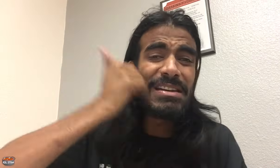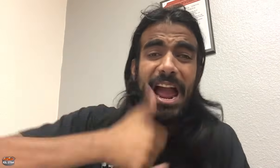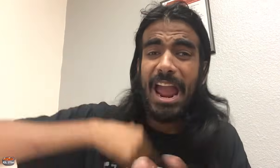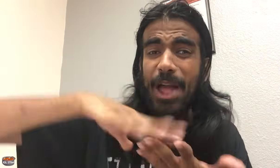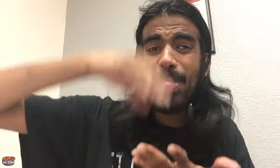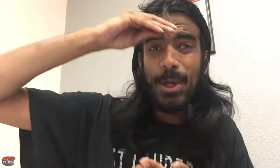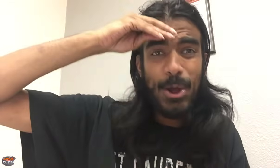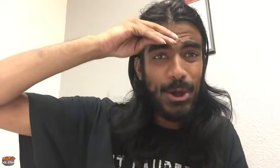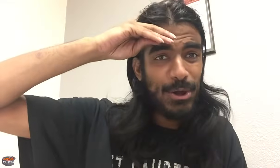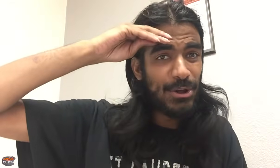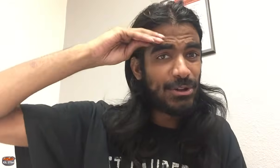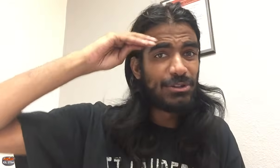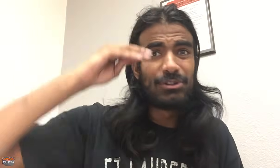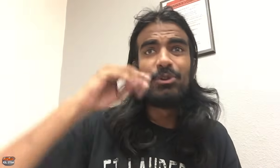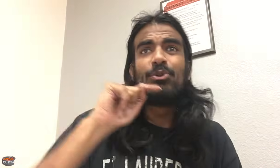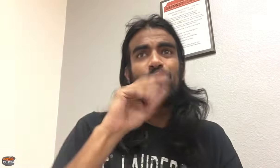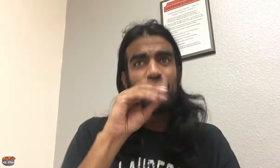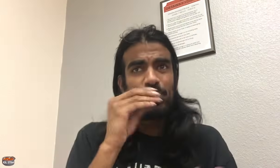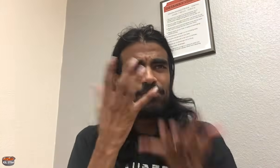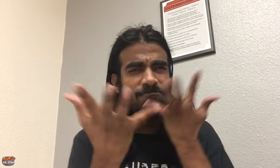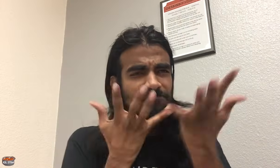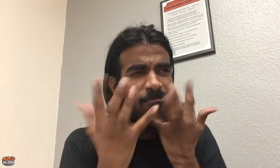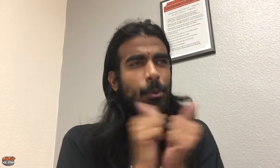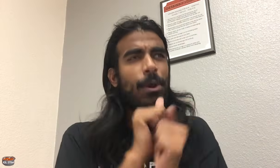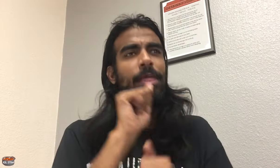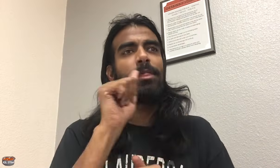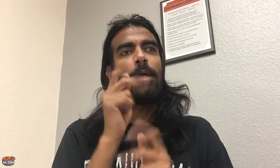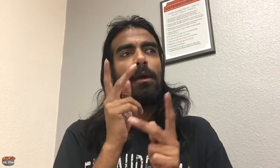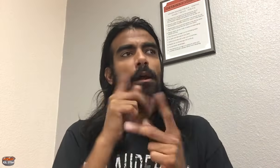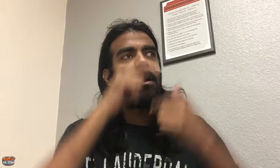Still to this day I'm always learning new things.